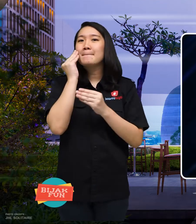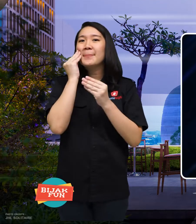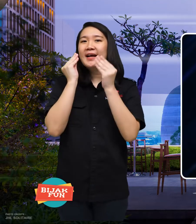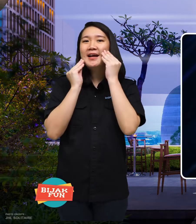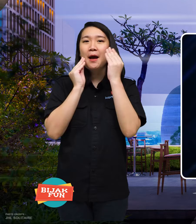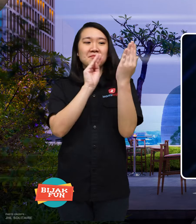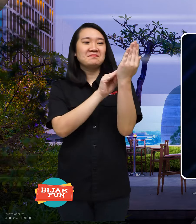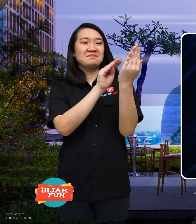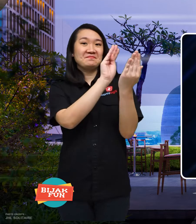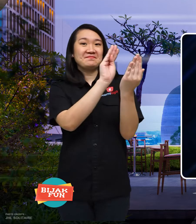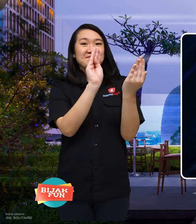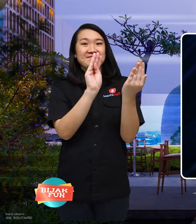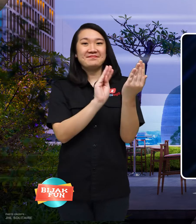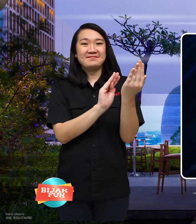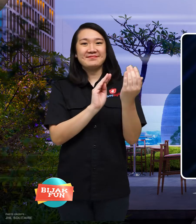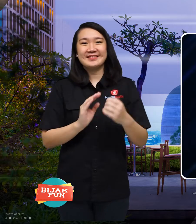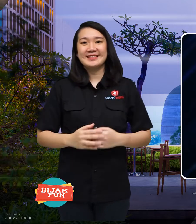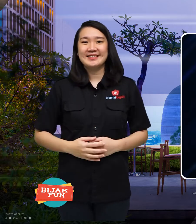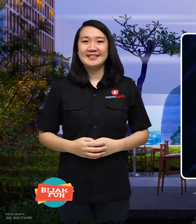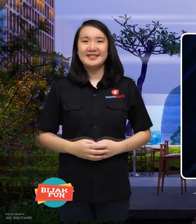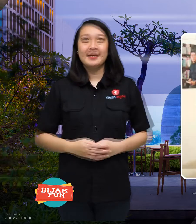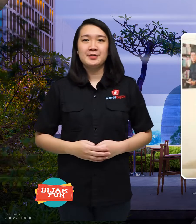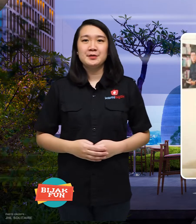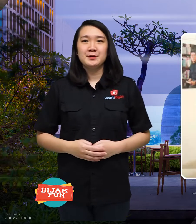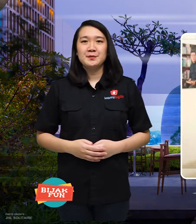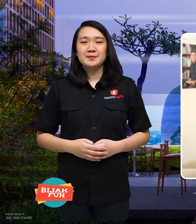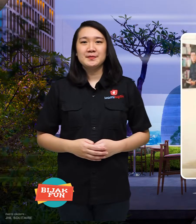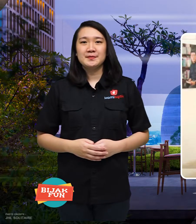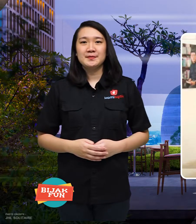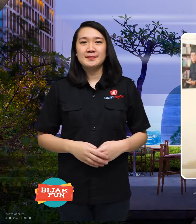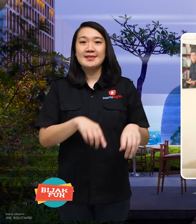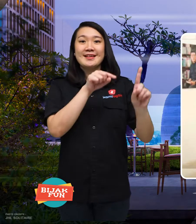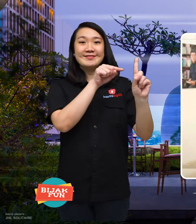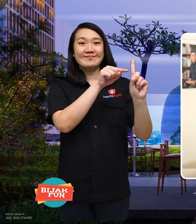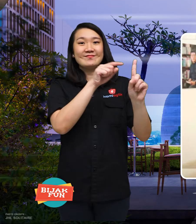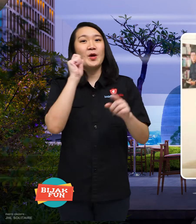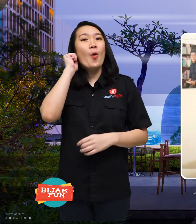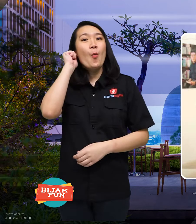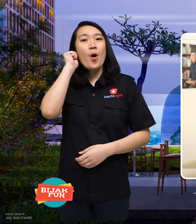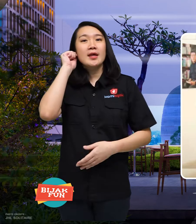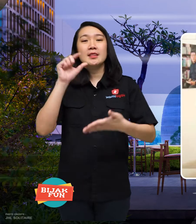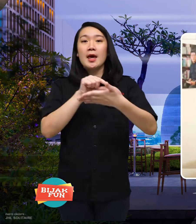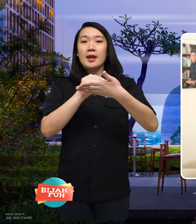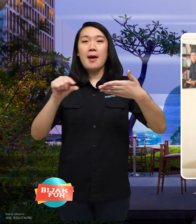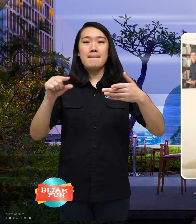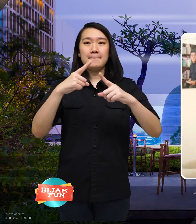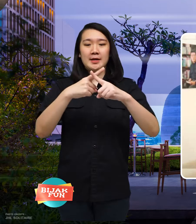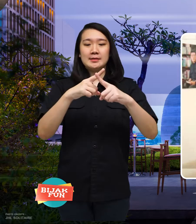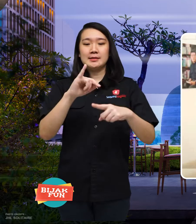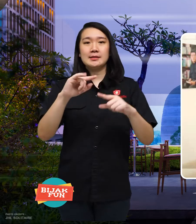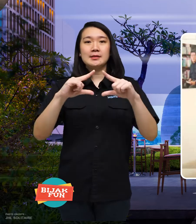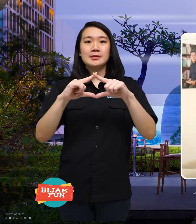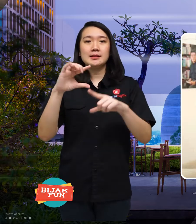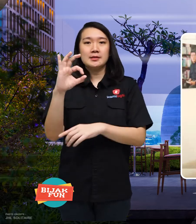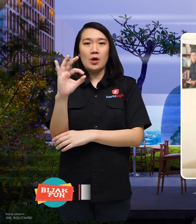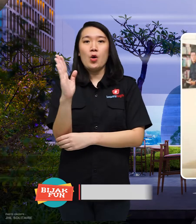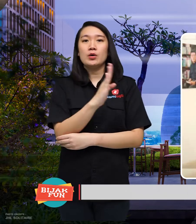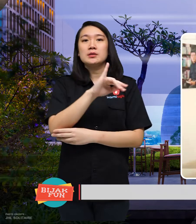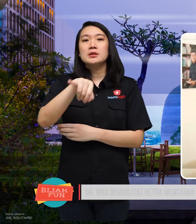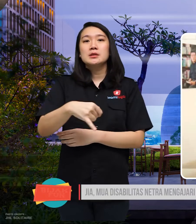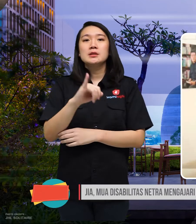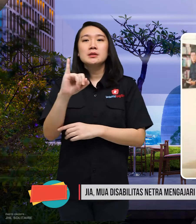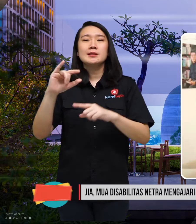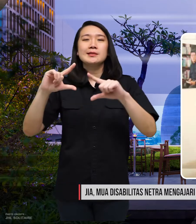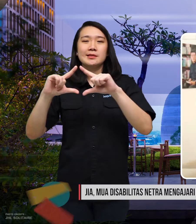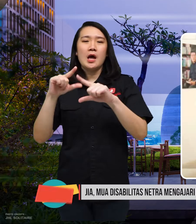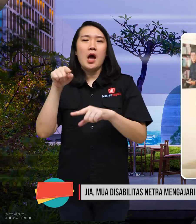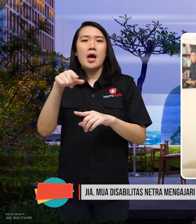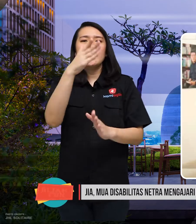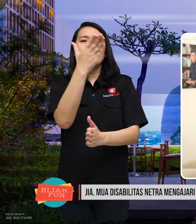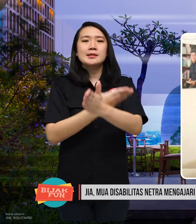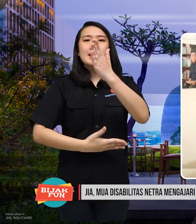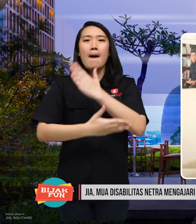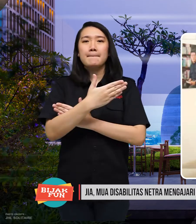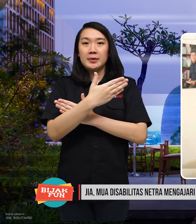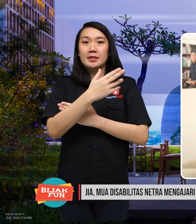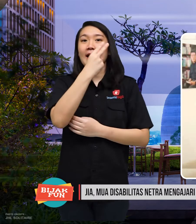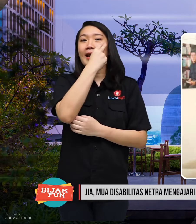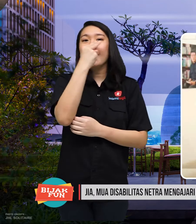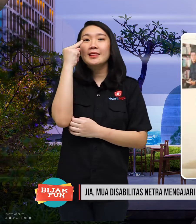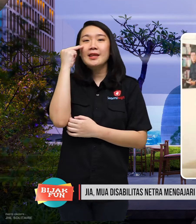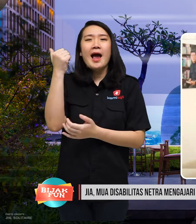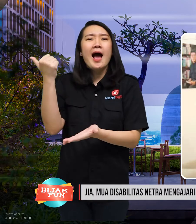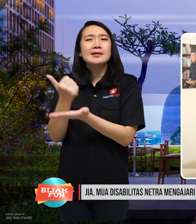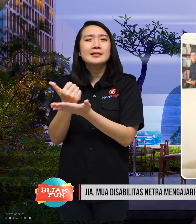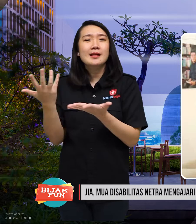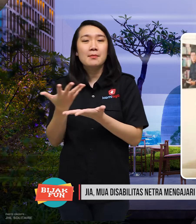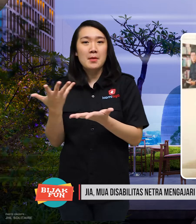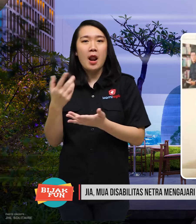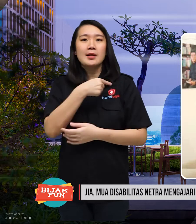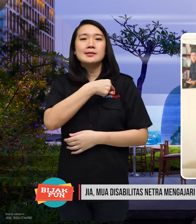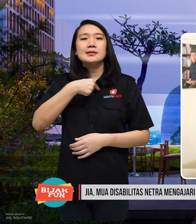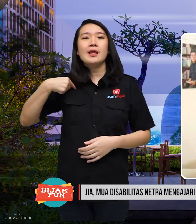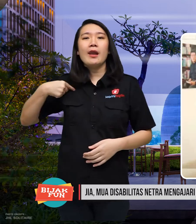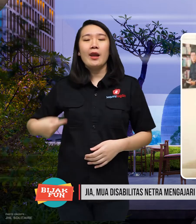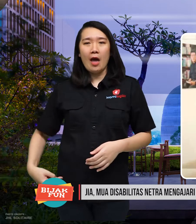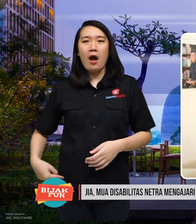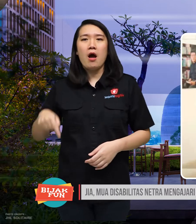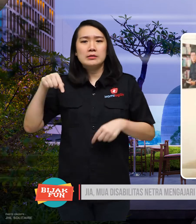Woman named Xiao Jia, disabled netra from China who is 30 years old.